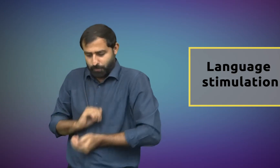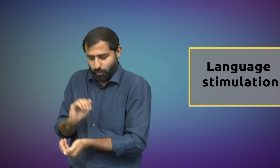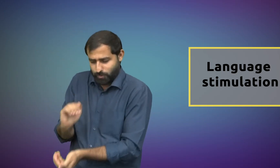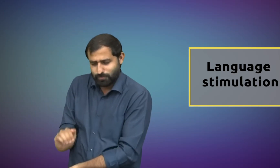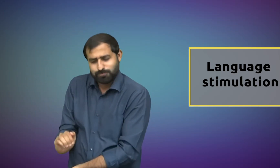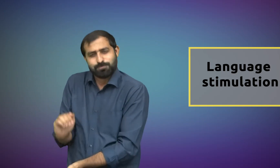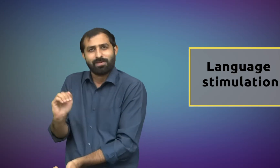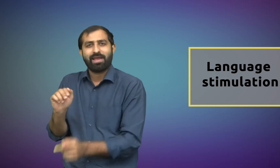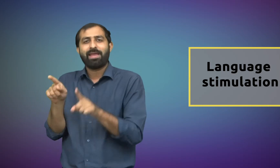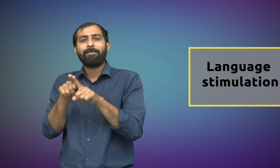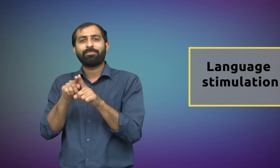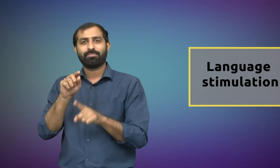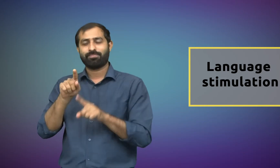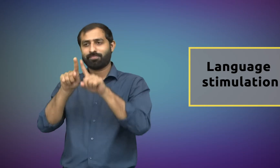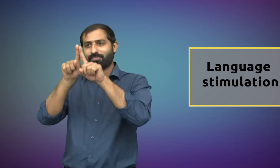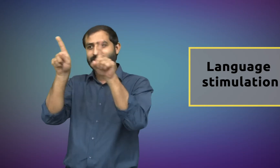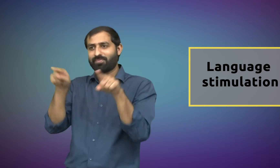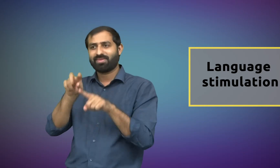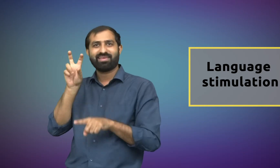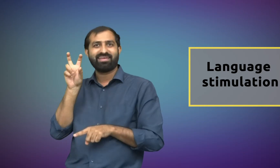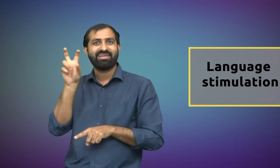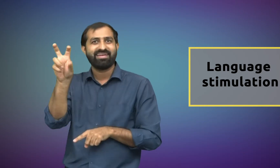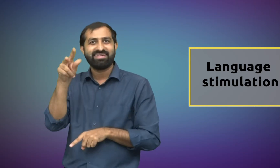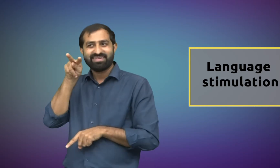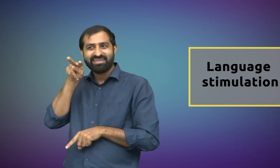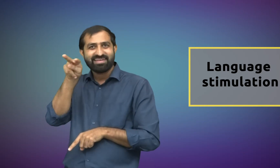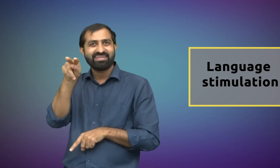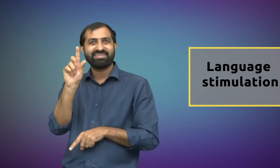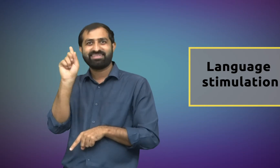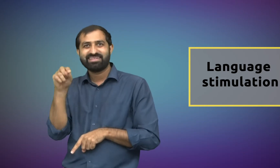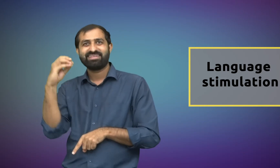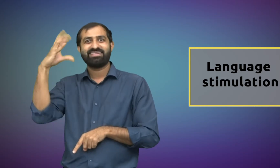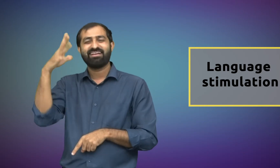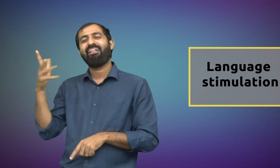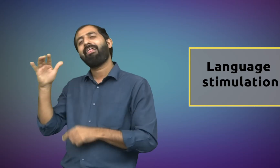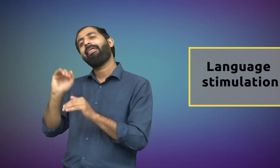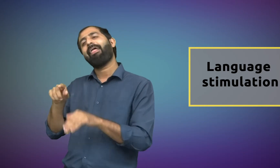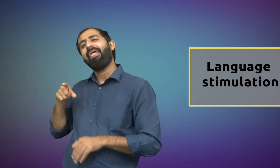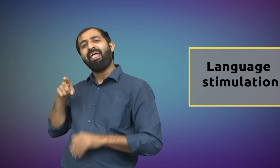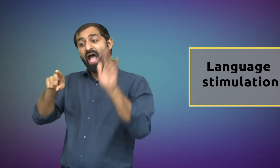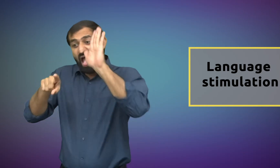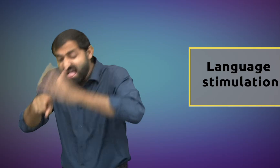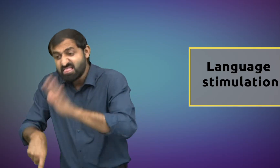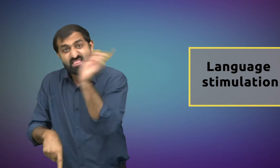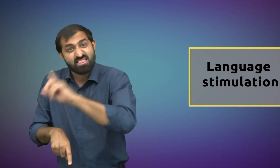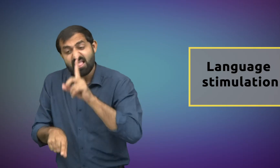When a child tries to put his or her finger in the power socket then the parents start telling if you will do so it might harm you.